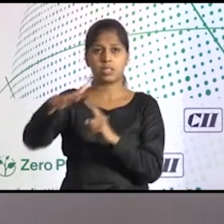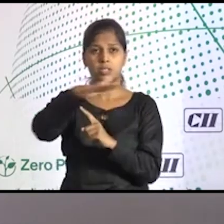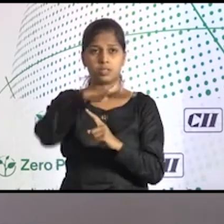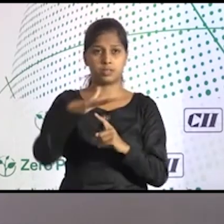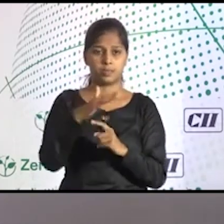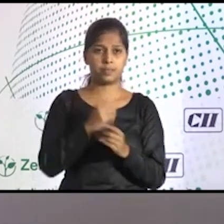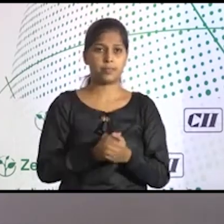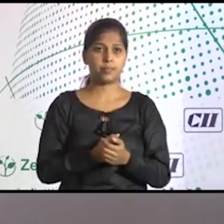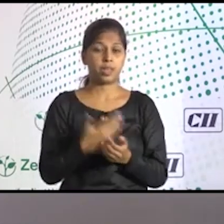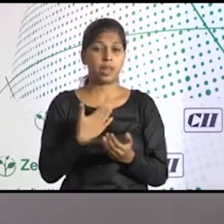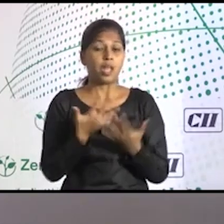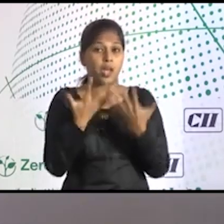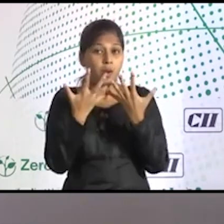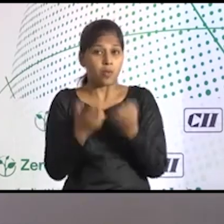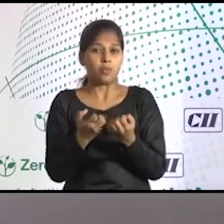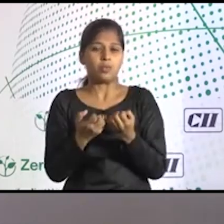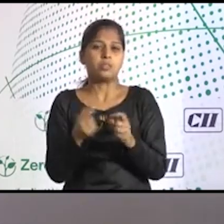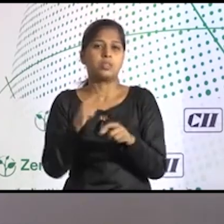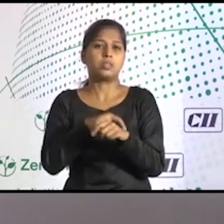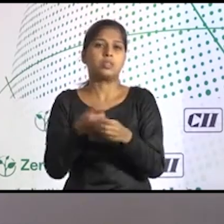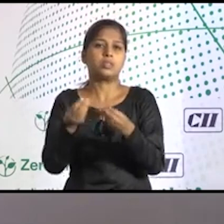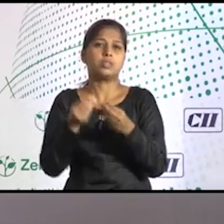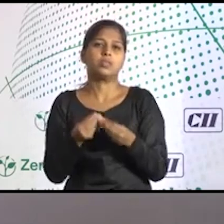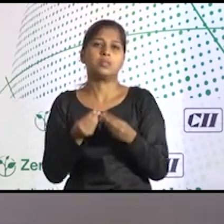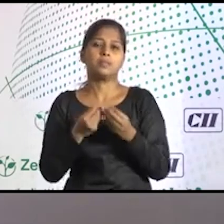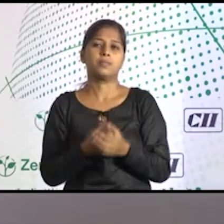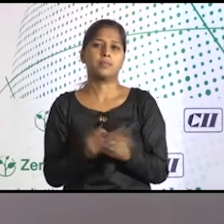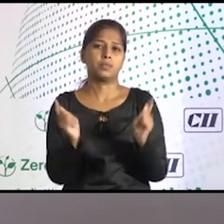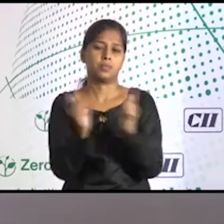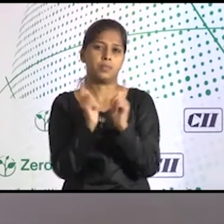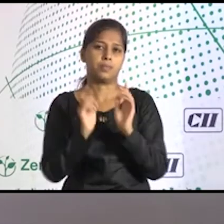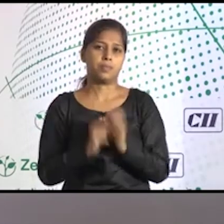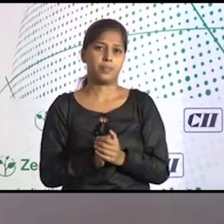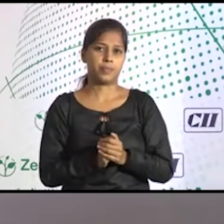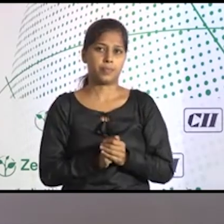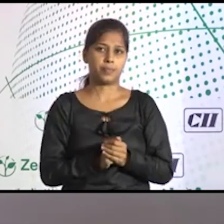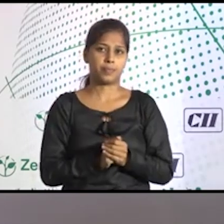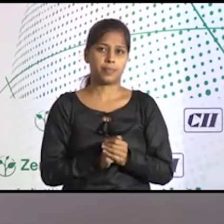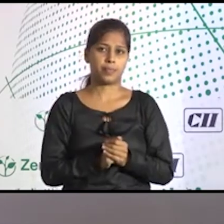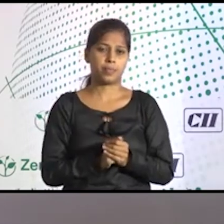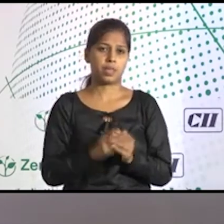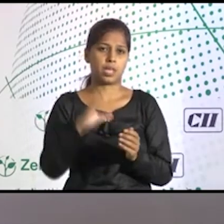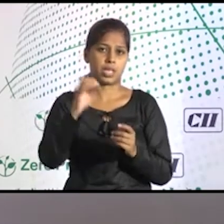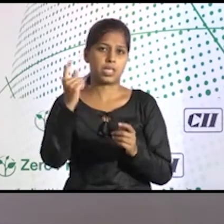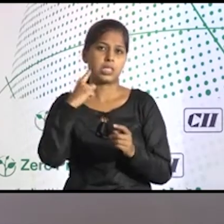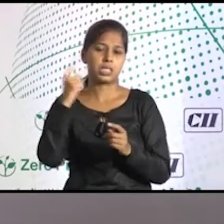But I want to take time for some work that's not spoken of enough, which is by the CIO, the Confederation of Indian Industries.